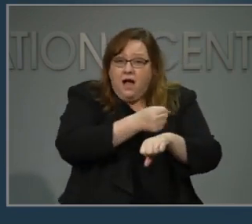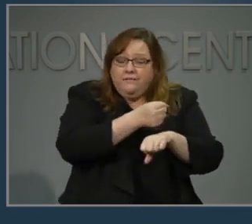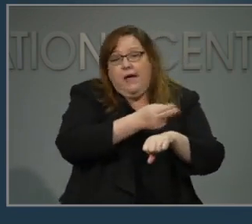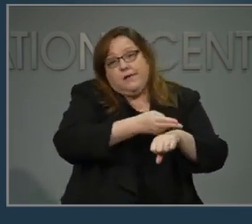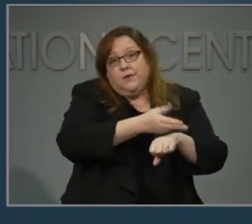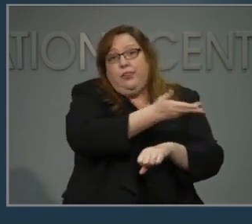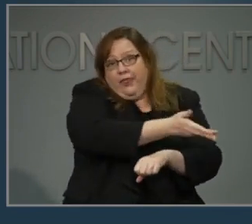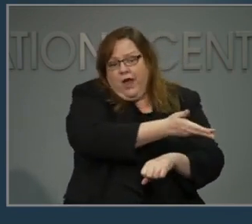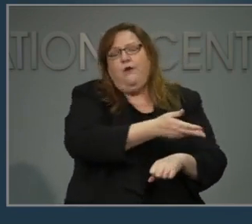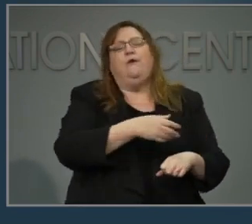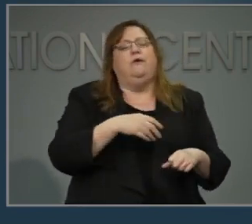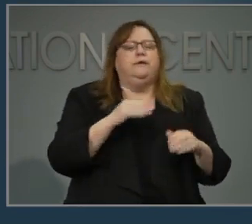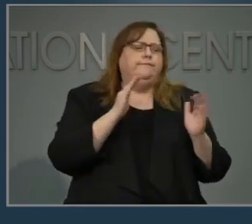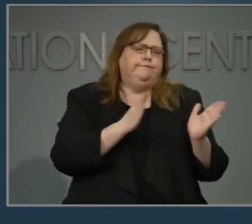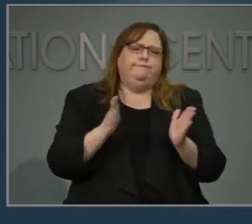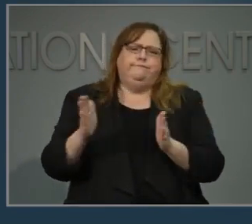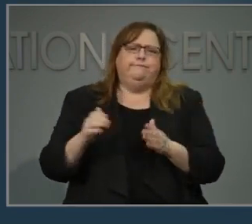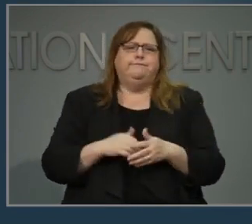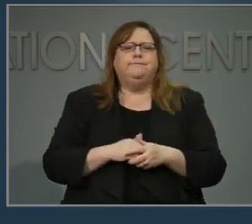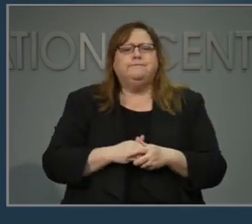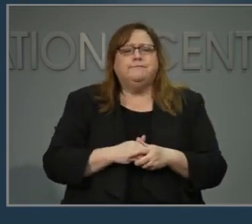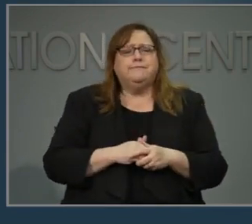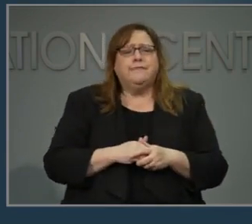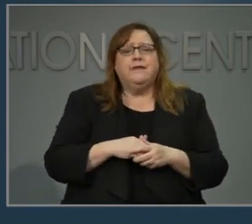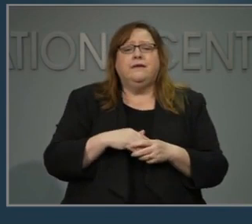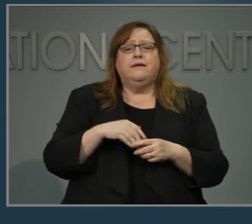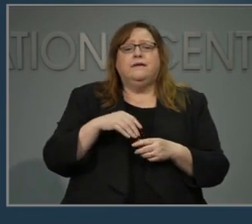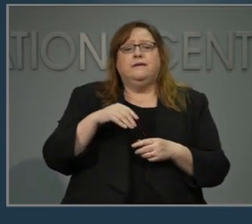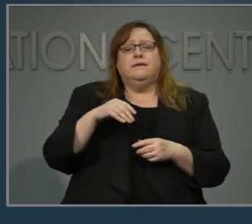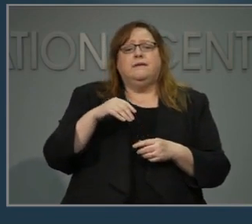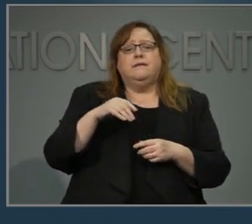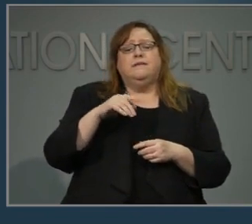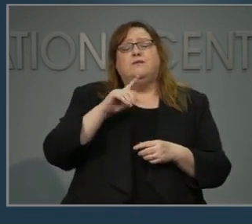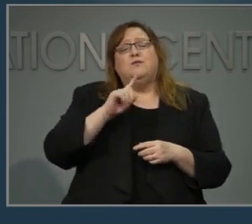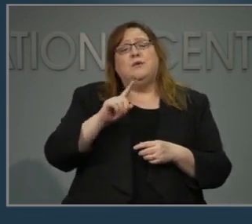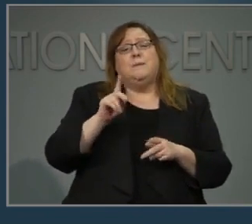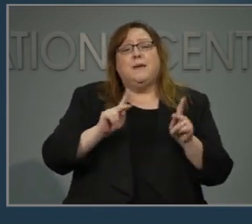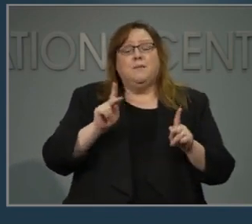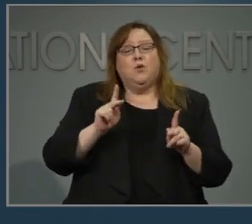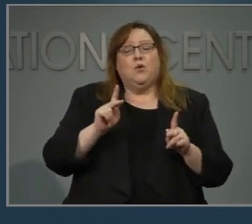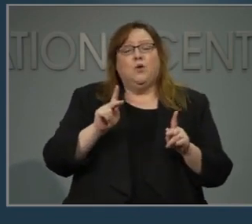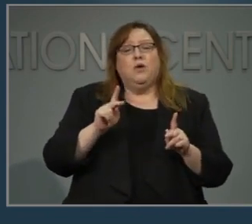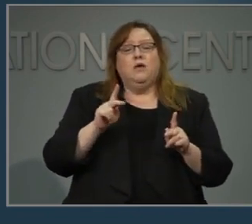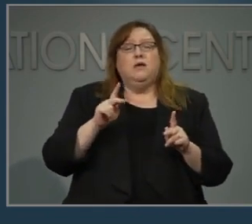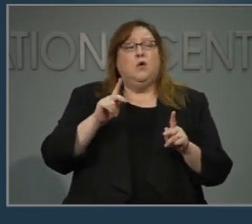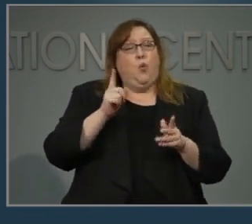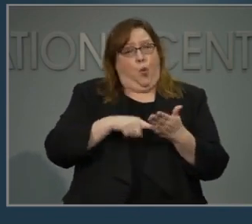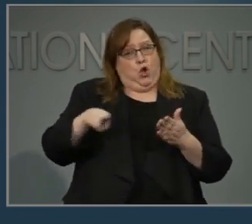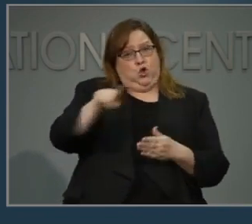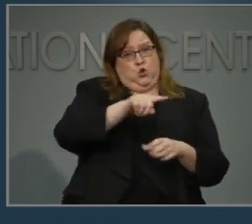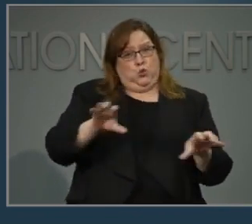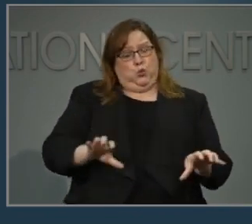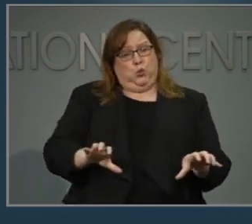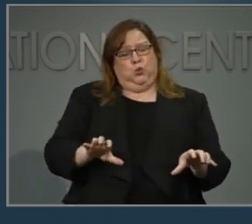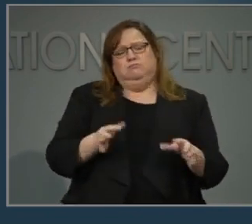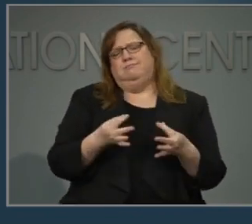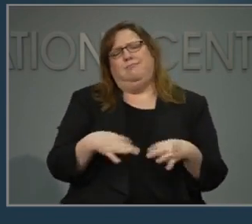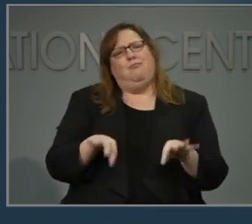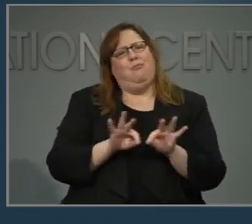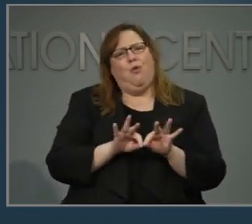SETTINGS. KEEPING THE LAND STABLE DEPENDS ON WHAT YOU CAN DO TO PROTECT YOUR LOVED ONES AND YOUR NEIGHBORS.